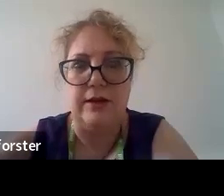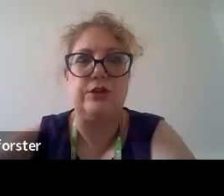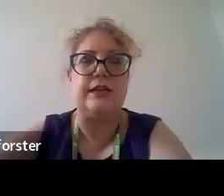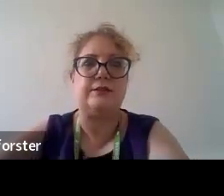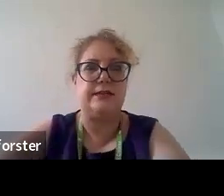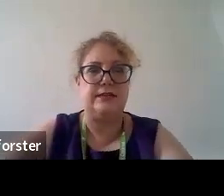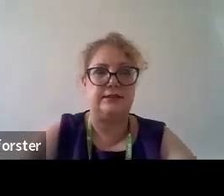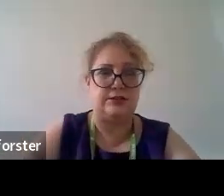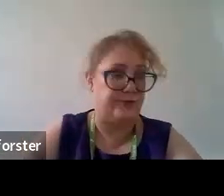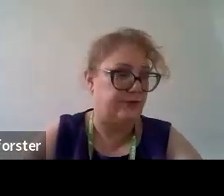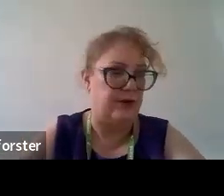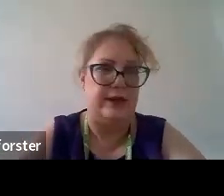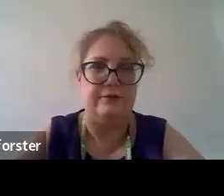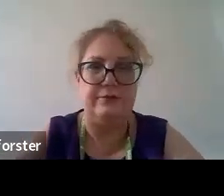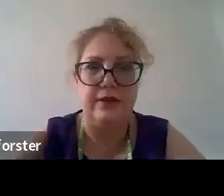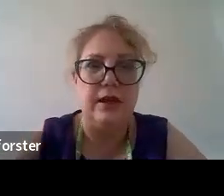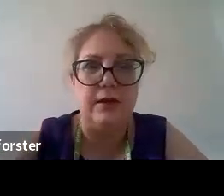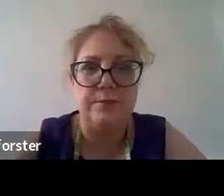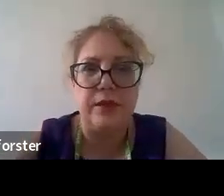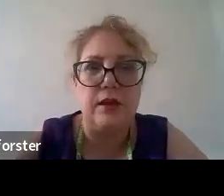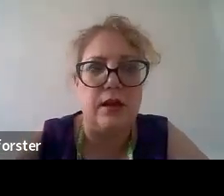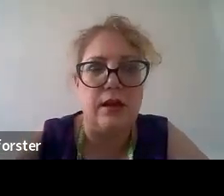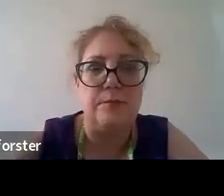Okay, now see section five.